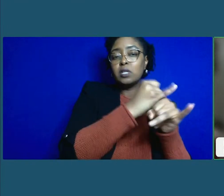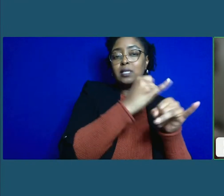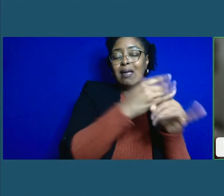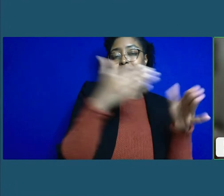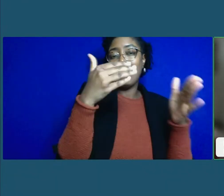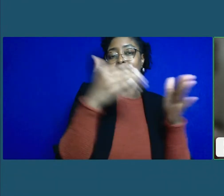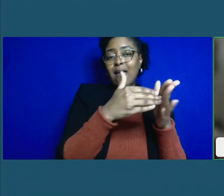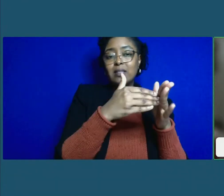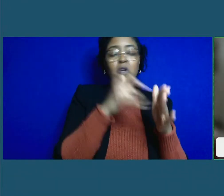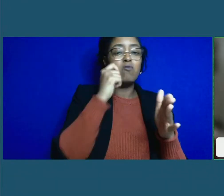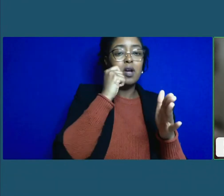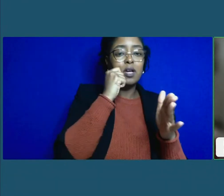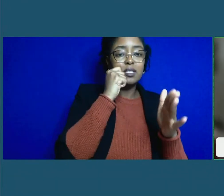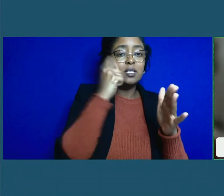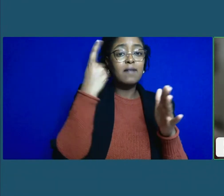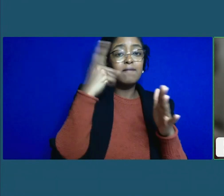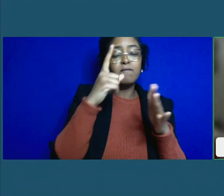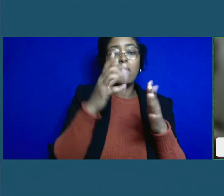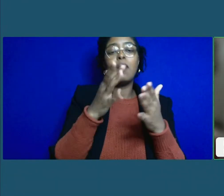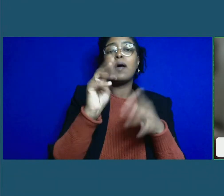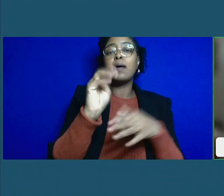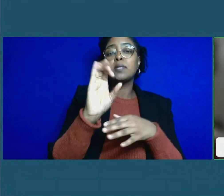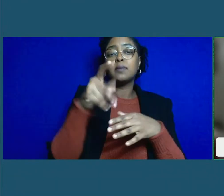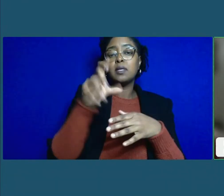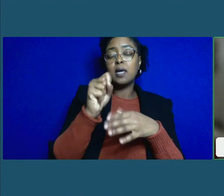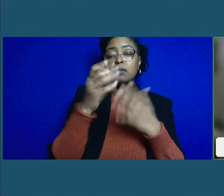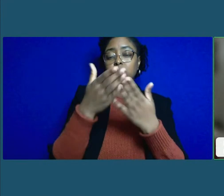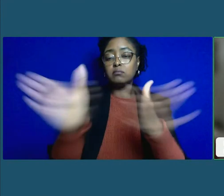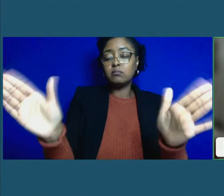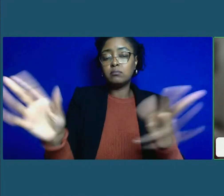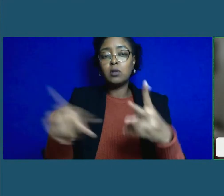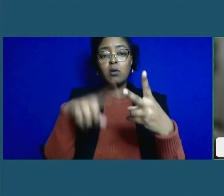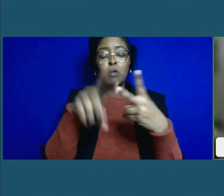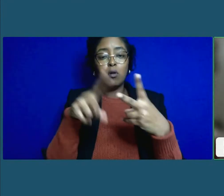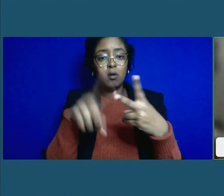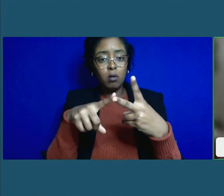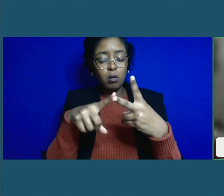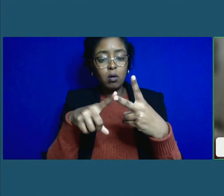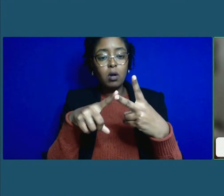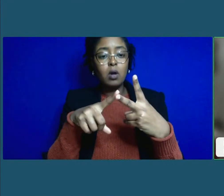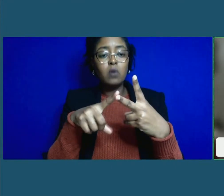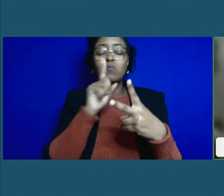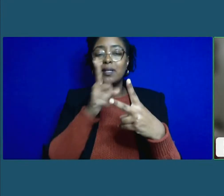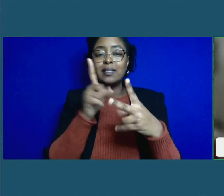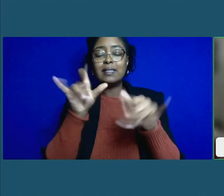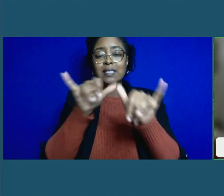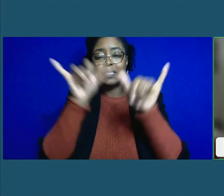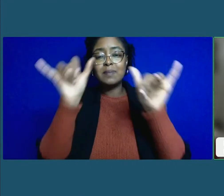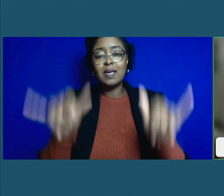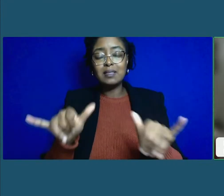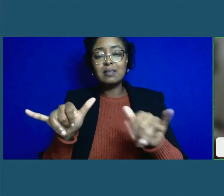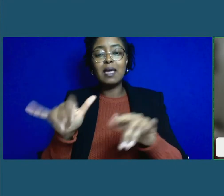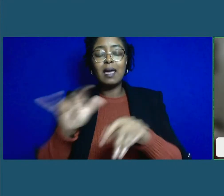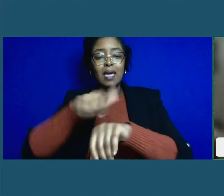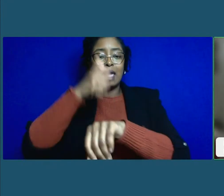really institutionalizing anti racism efforts. Across M.C.P.S.